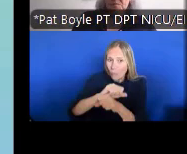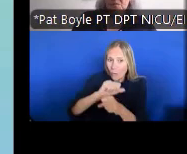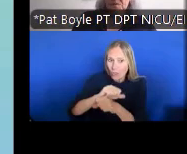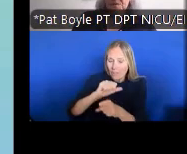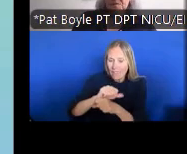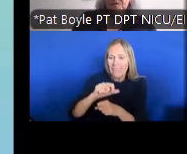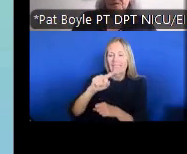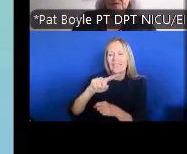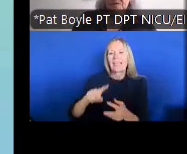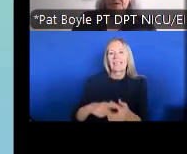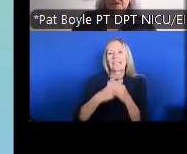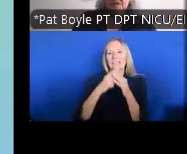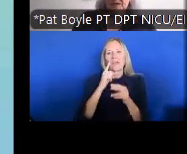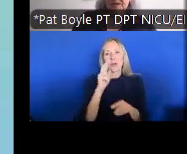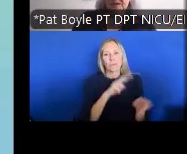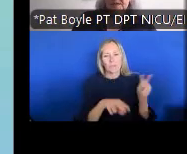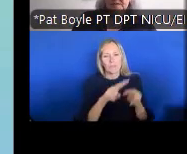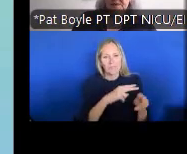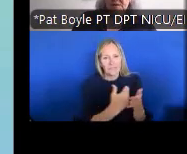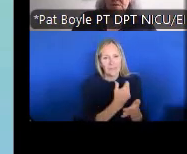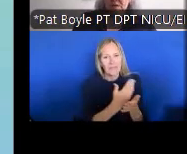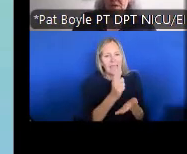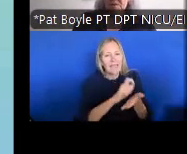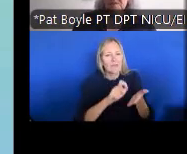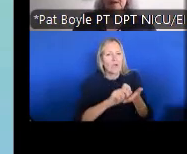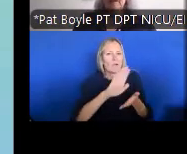newborns and wrote the first edition in 1973 with the final